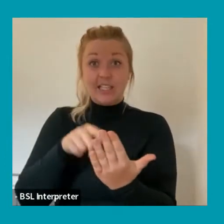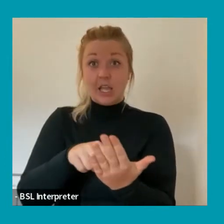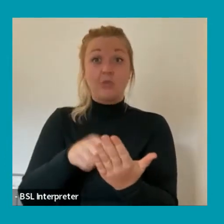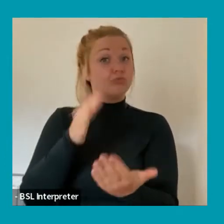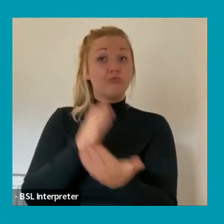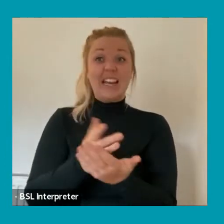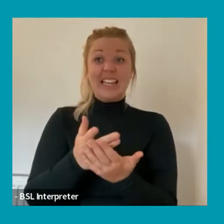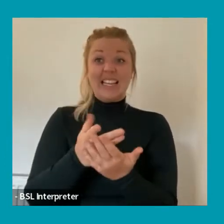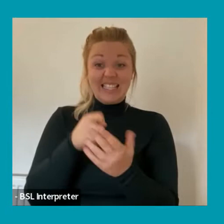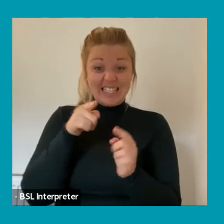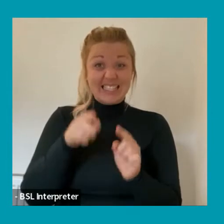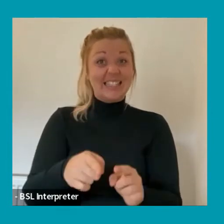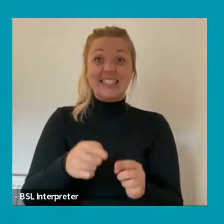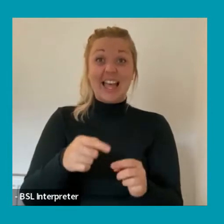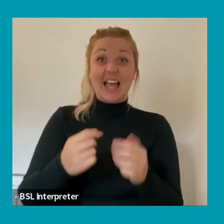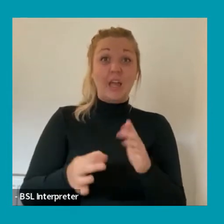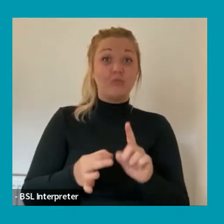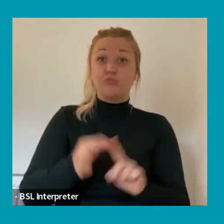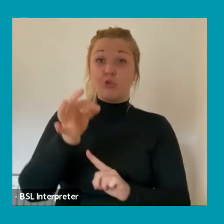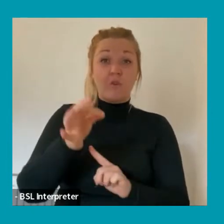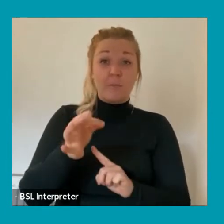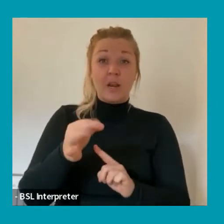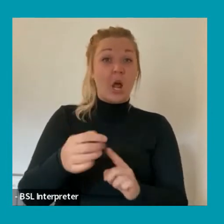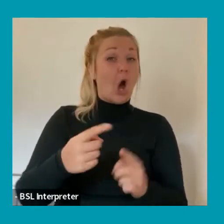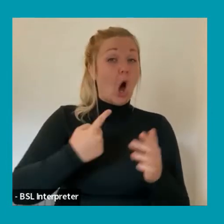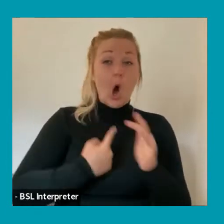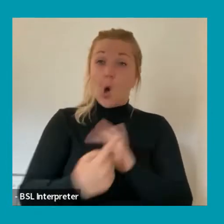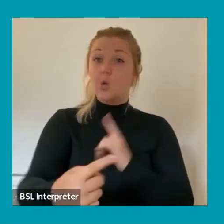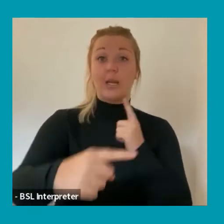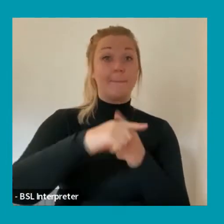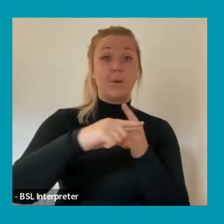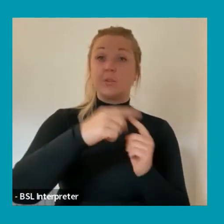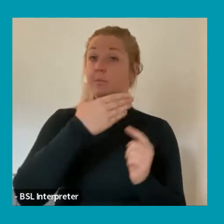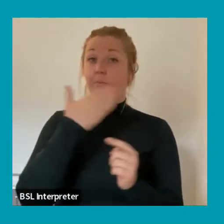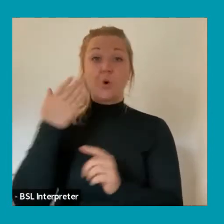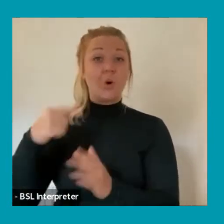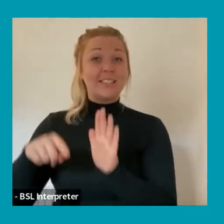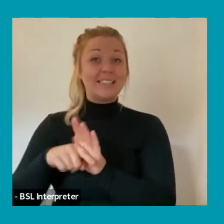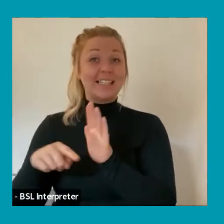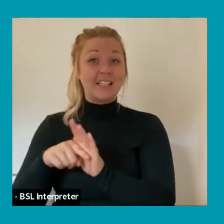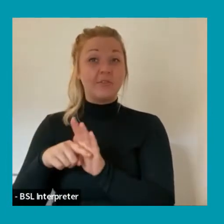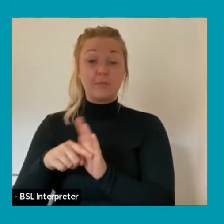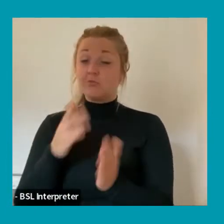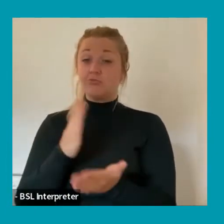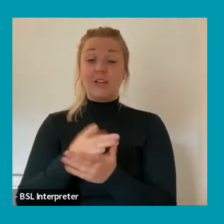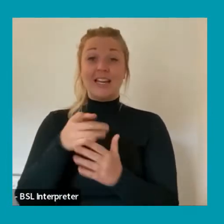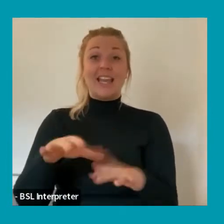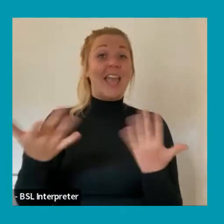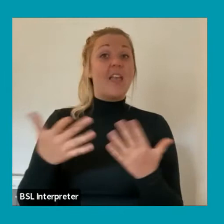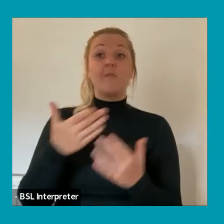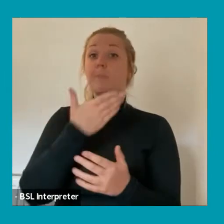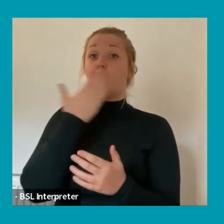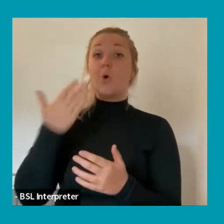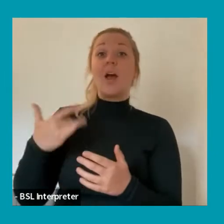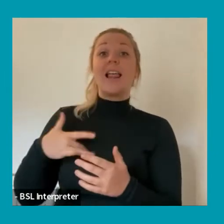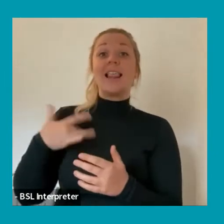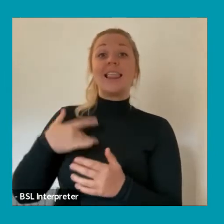Yet T wouldn't have happened. Without using lived experience to look at the process and say, Hm, I wonder if there are ways to do this